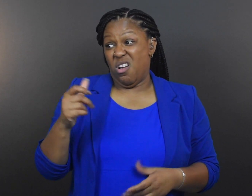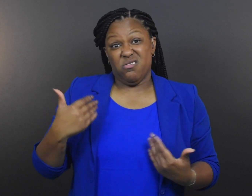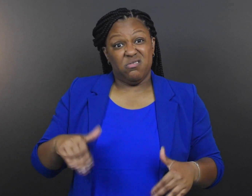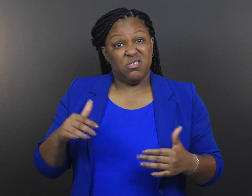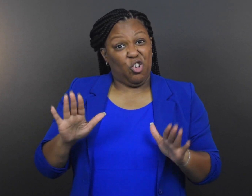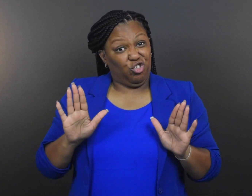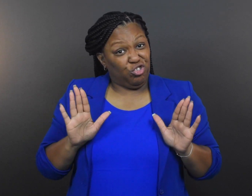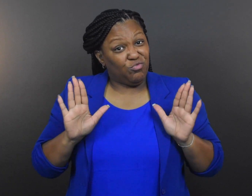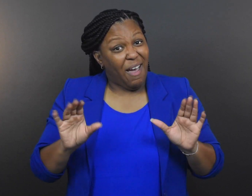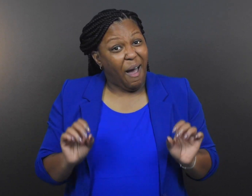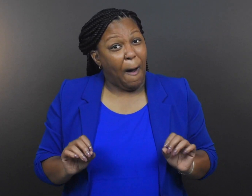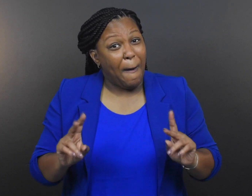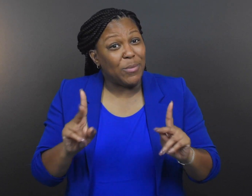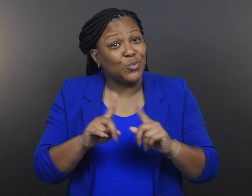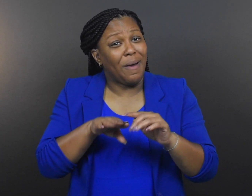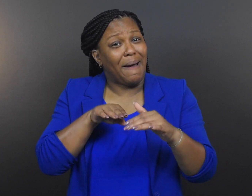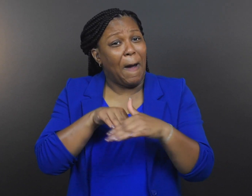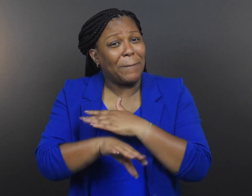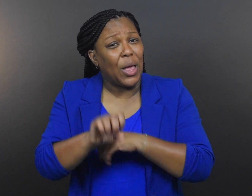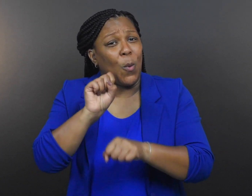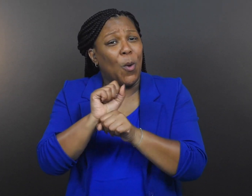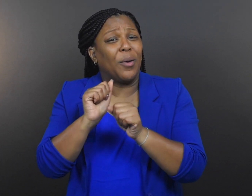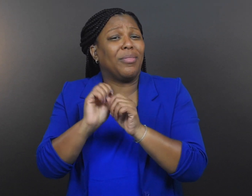“It was a great opportunity to come in and work